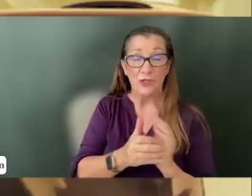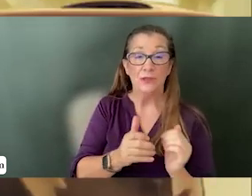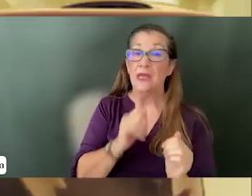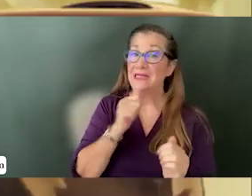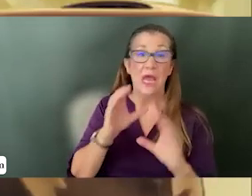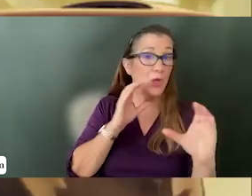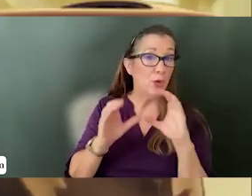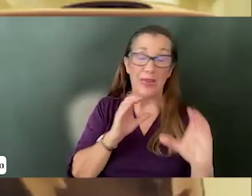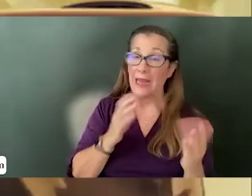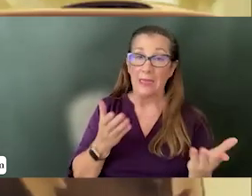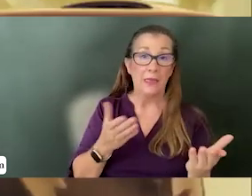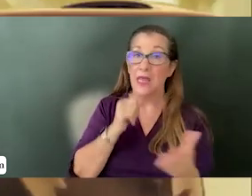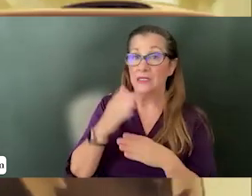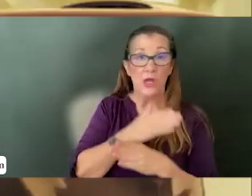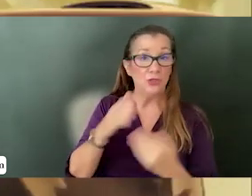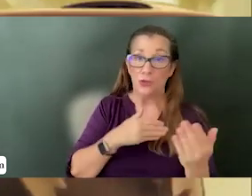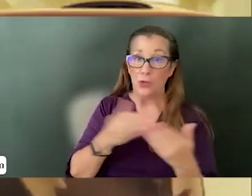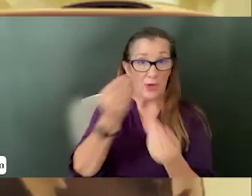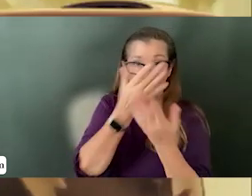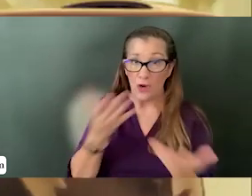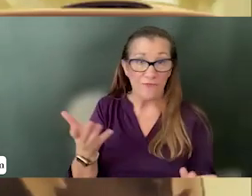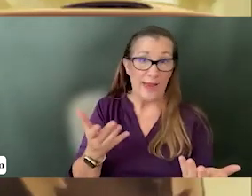It's not sharing whatever information. No.